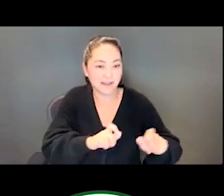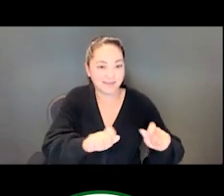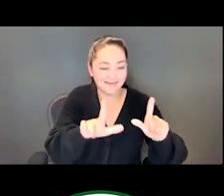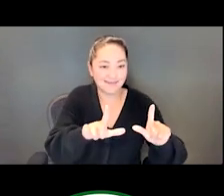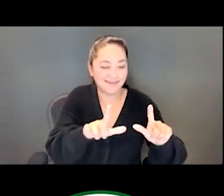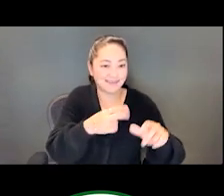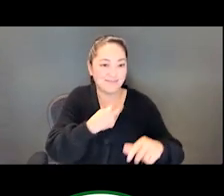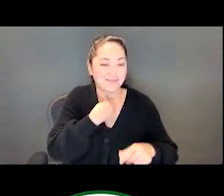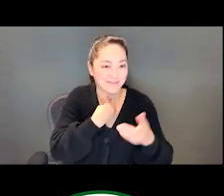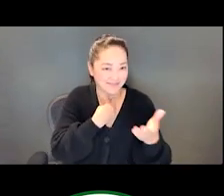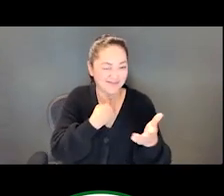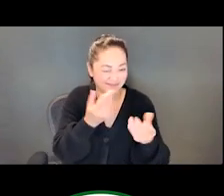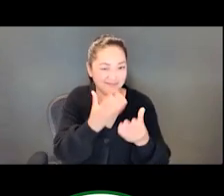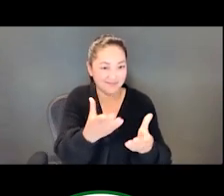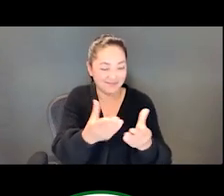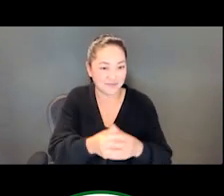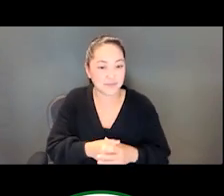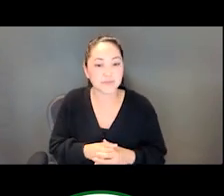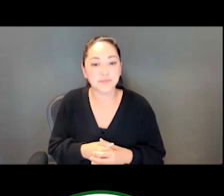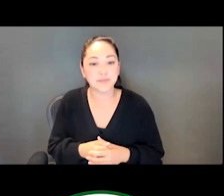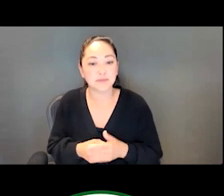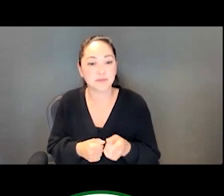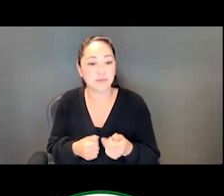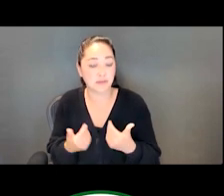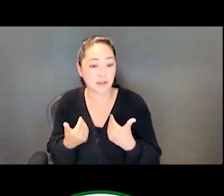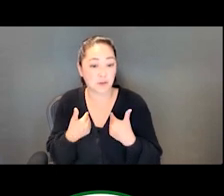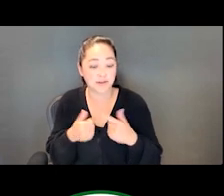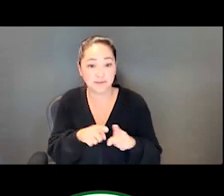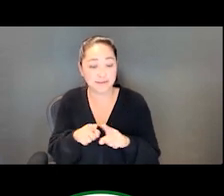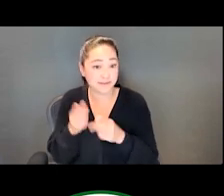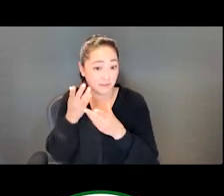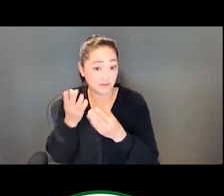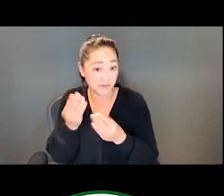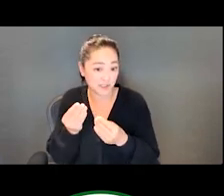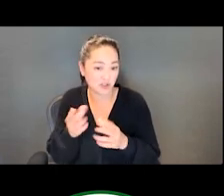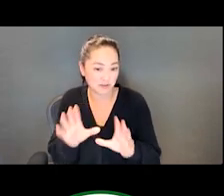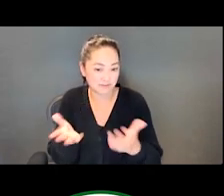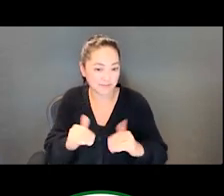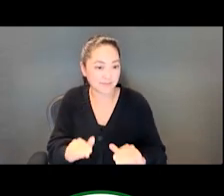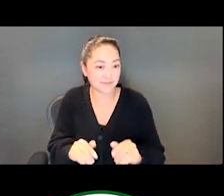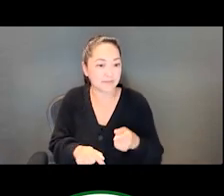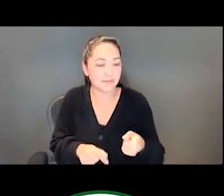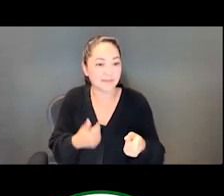And we here we have a nice picture next to the definition of 2 people again standing